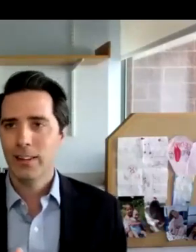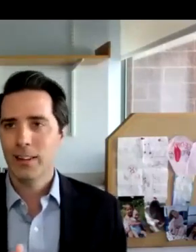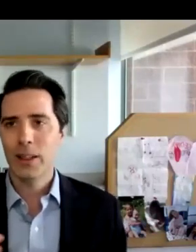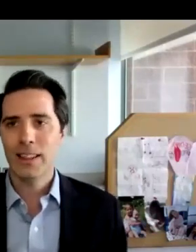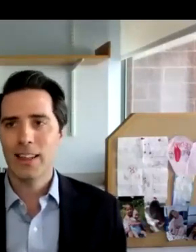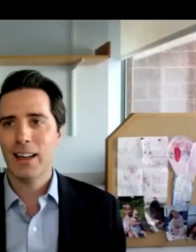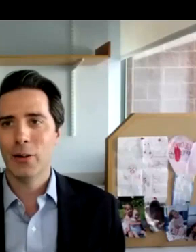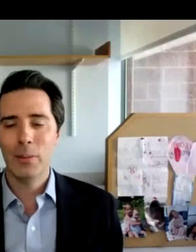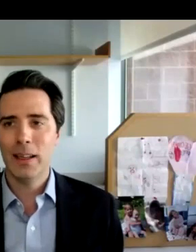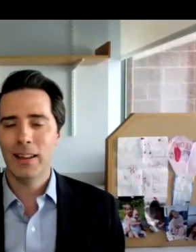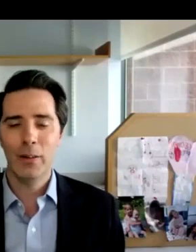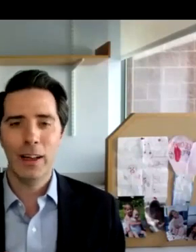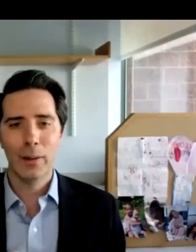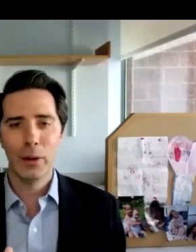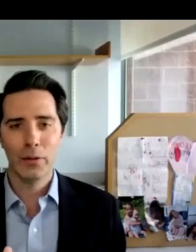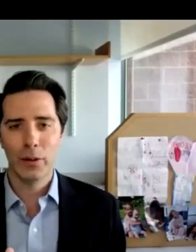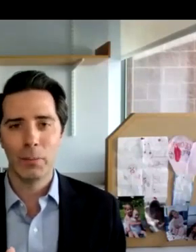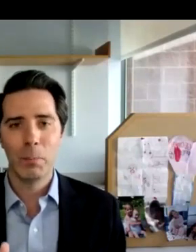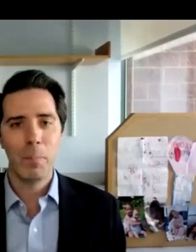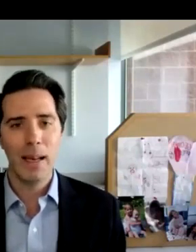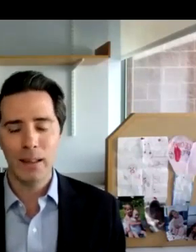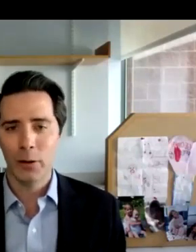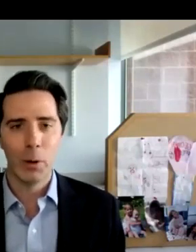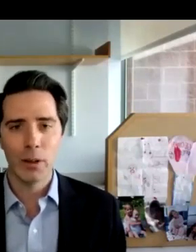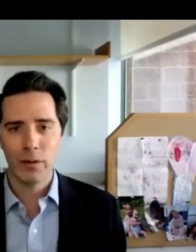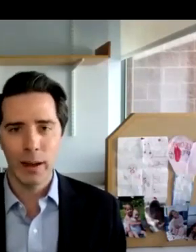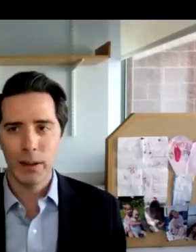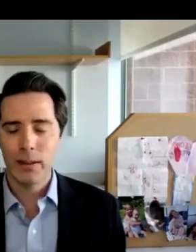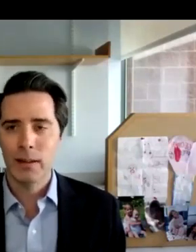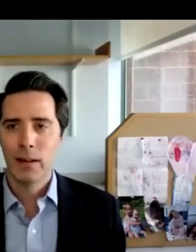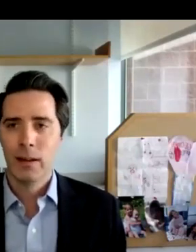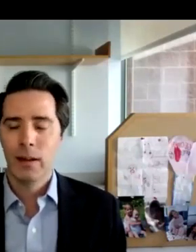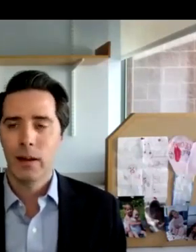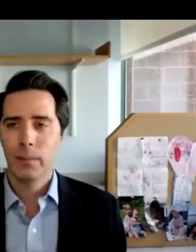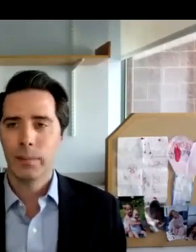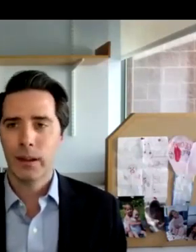something that's not going to be